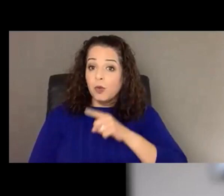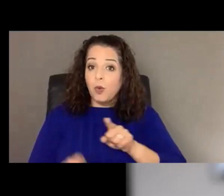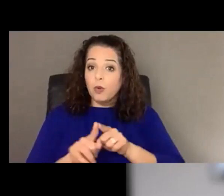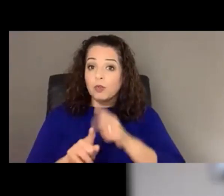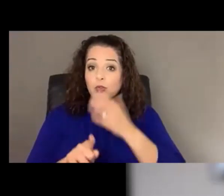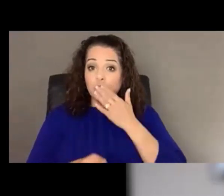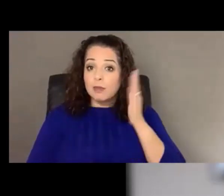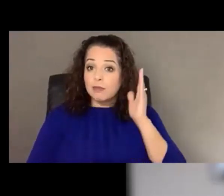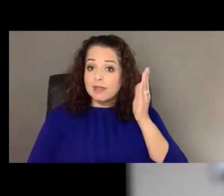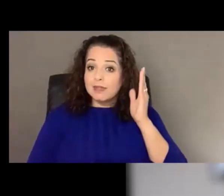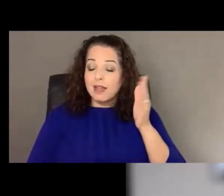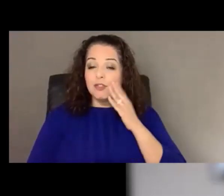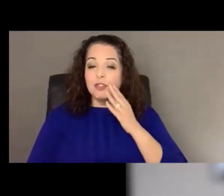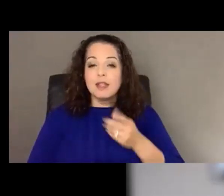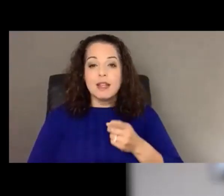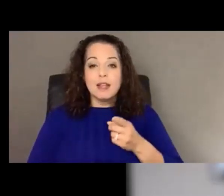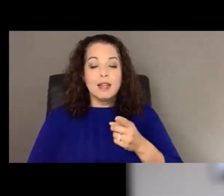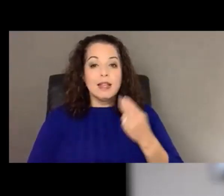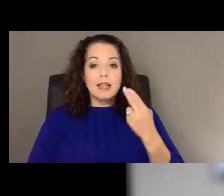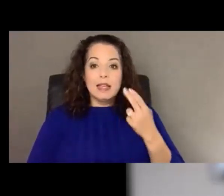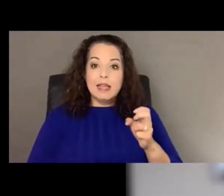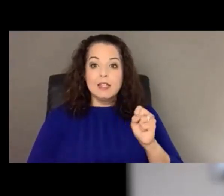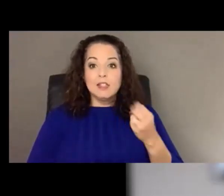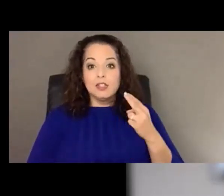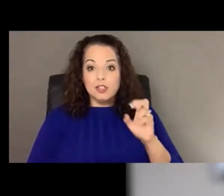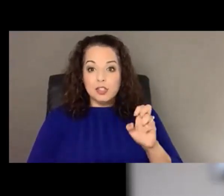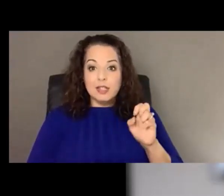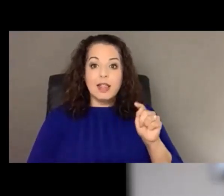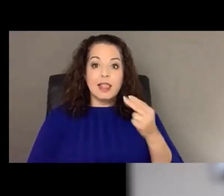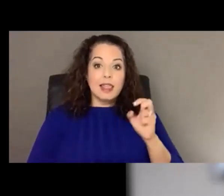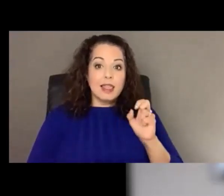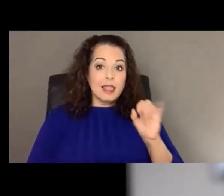And he/she/they asks, "What visual methods are you using?"